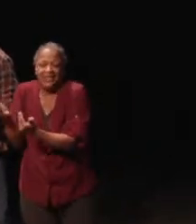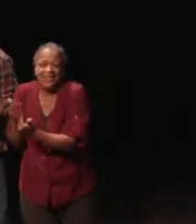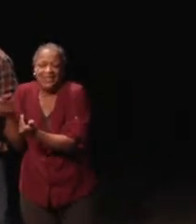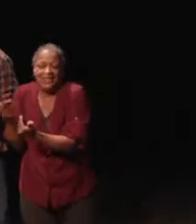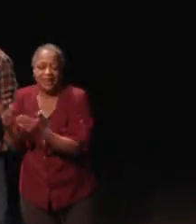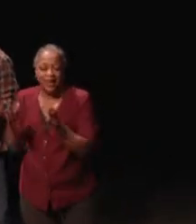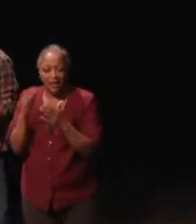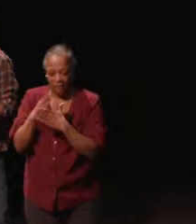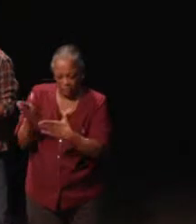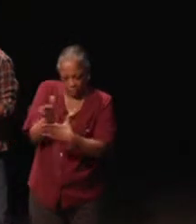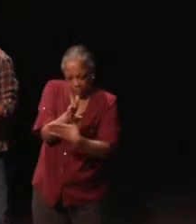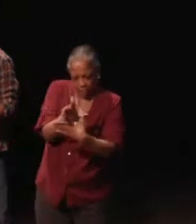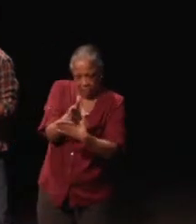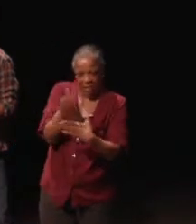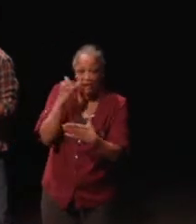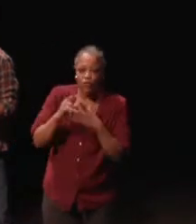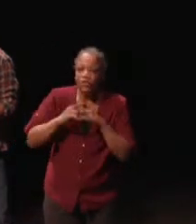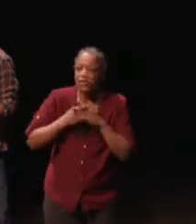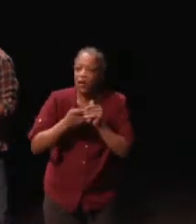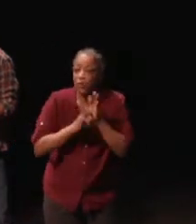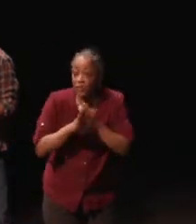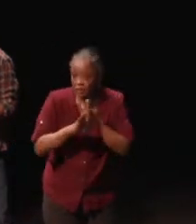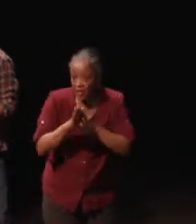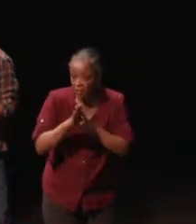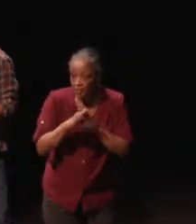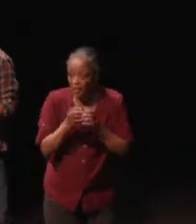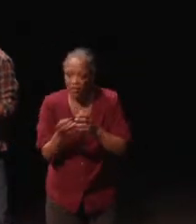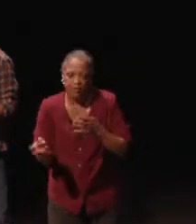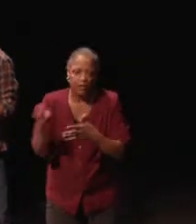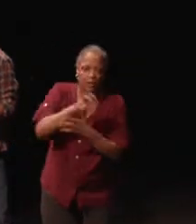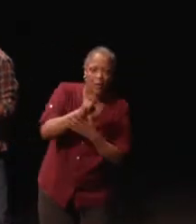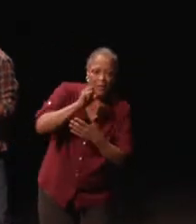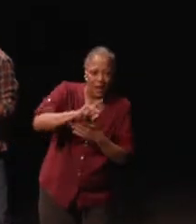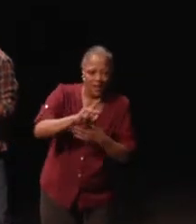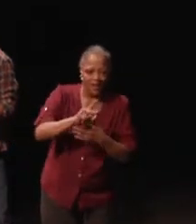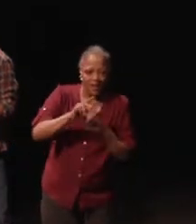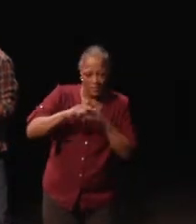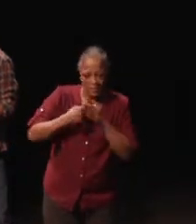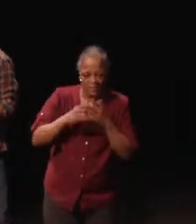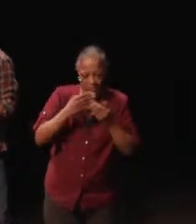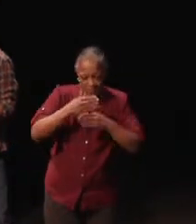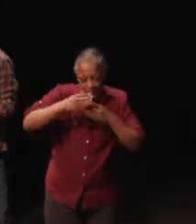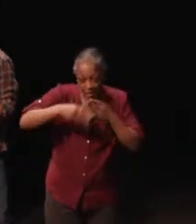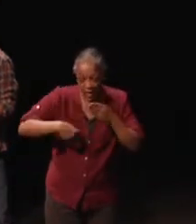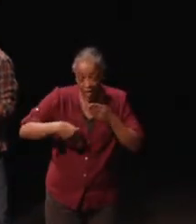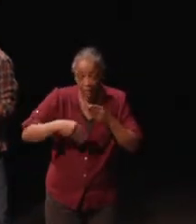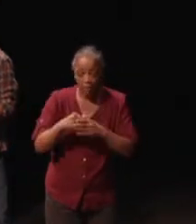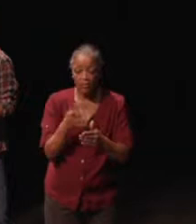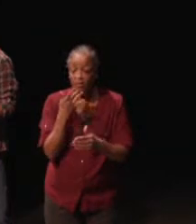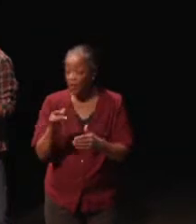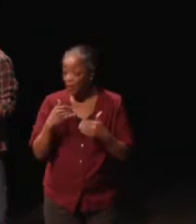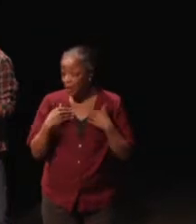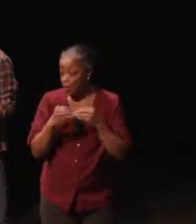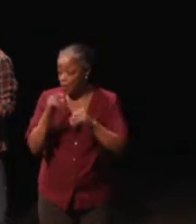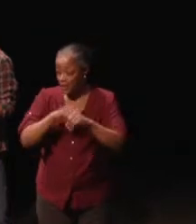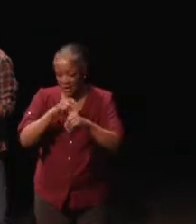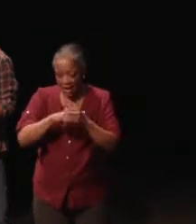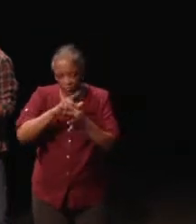If we would have been a theatre development cycle, we wouldn't have had to ship like this, it would have been done. But luckily for us, we had more time to iterate luckily,